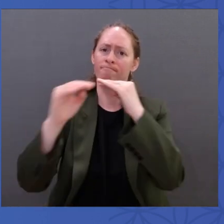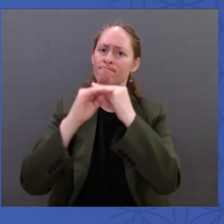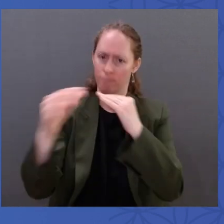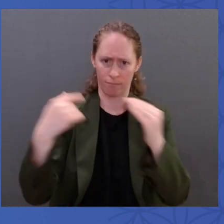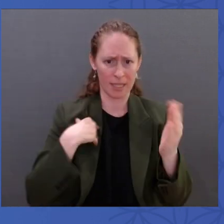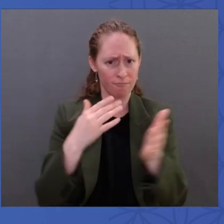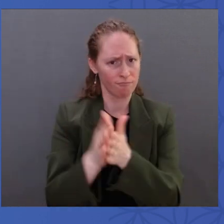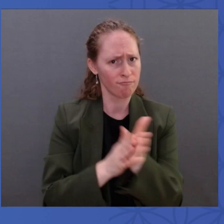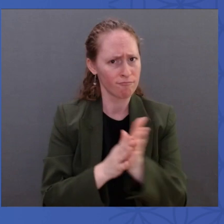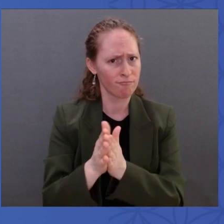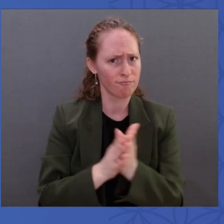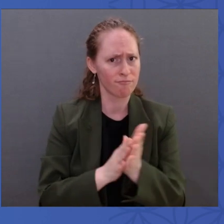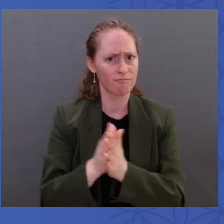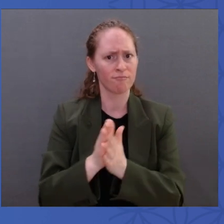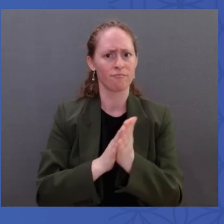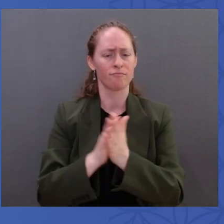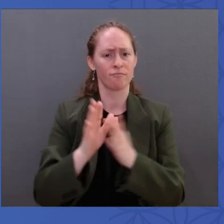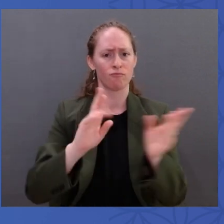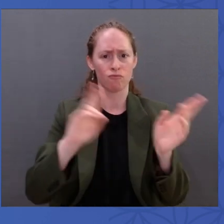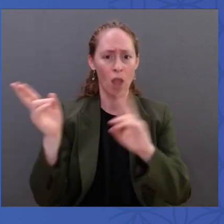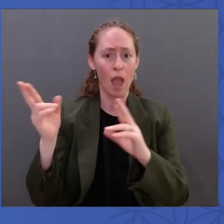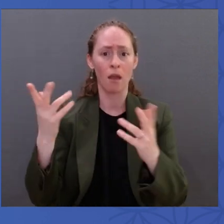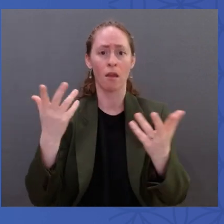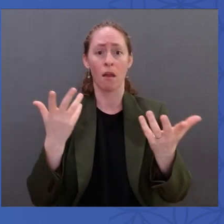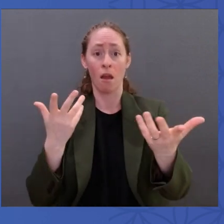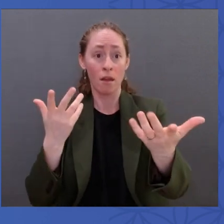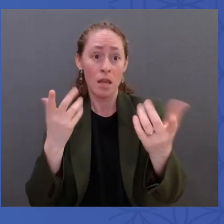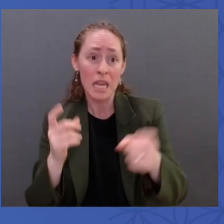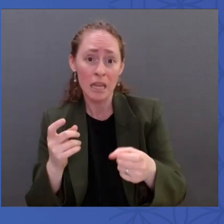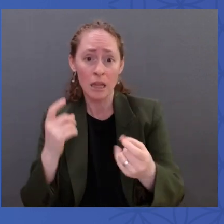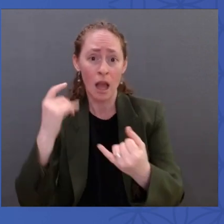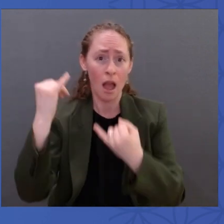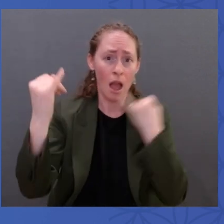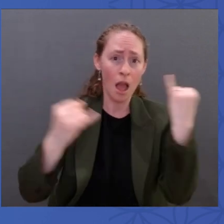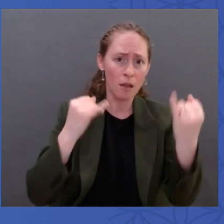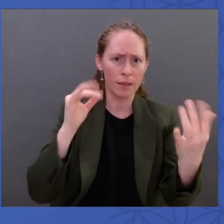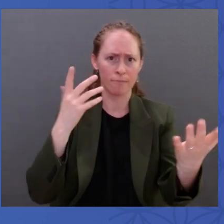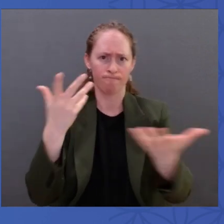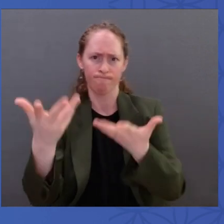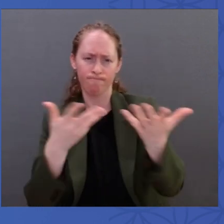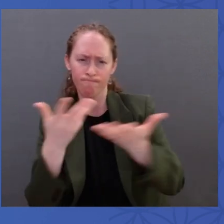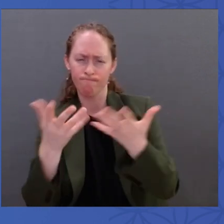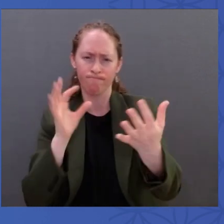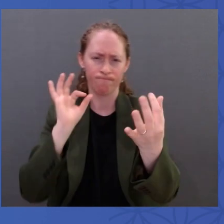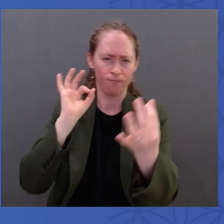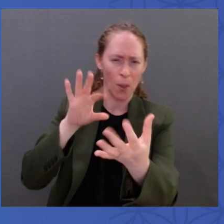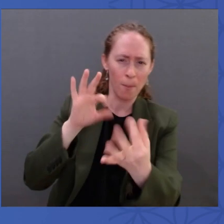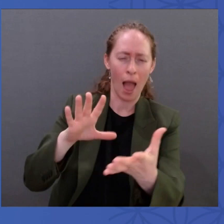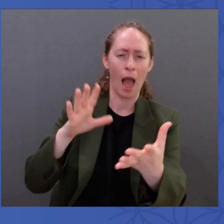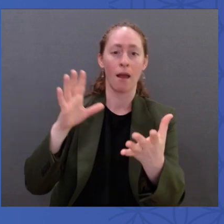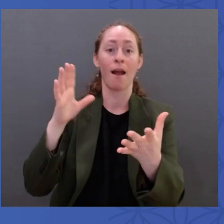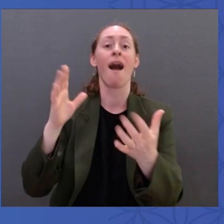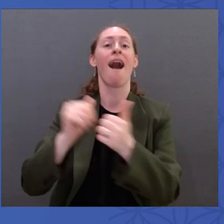input for the success of IPEF operations. I thank you. Secretary Blinken: Thank you very much.